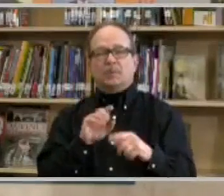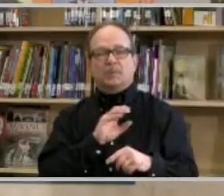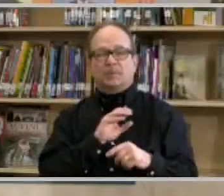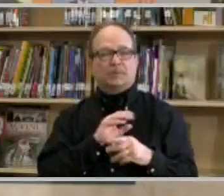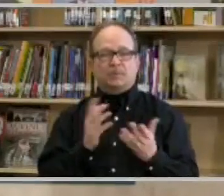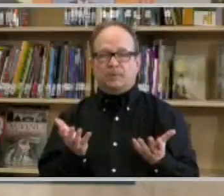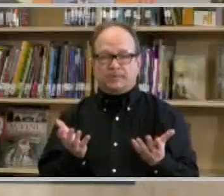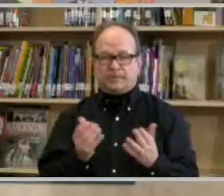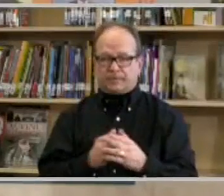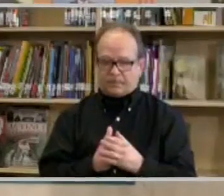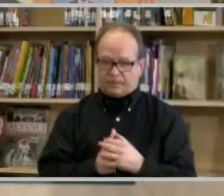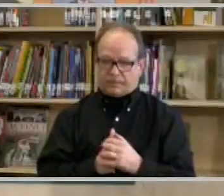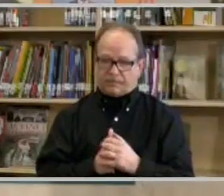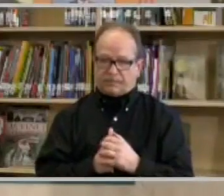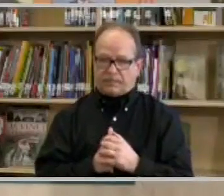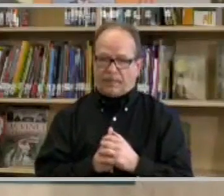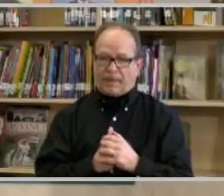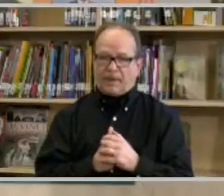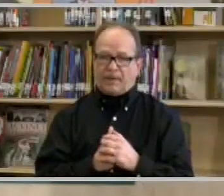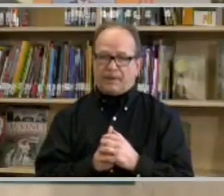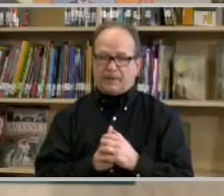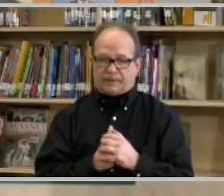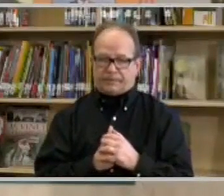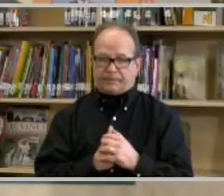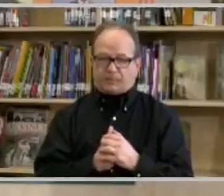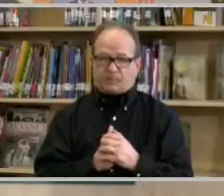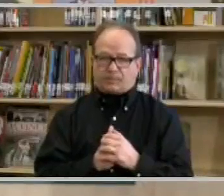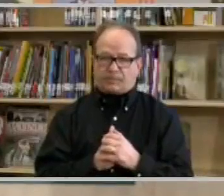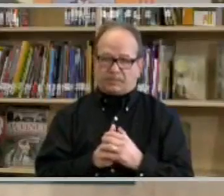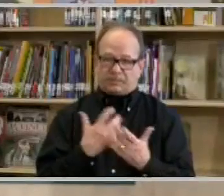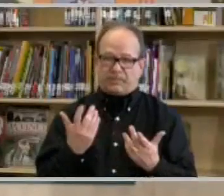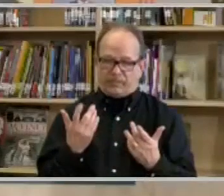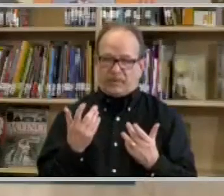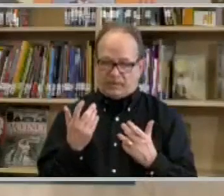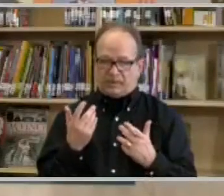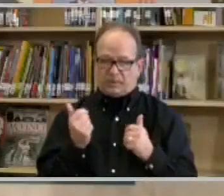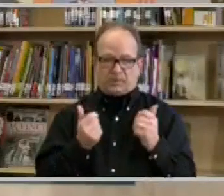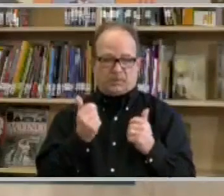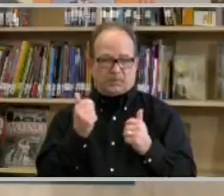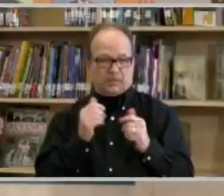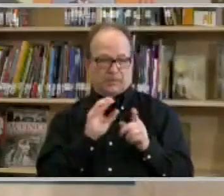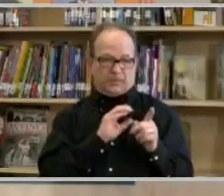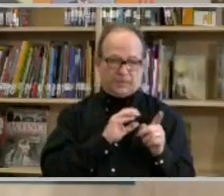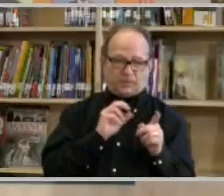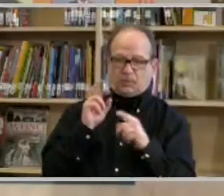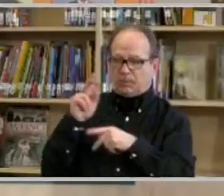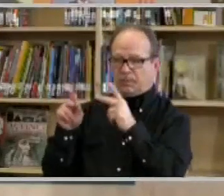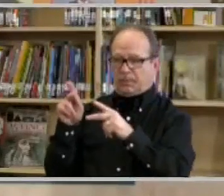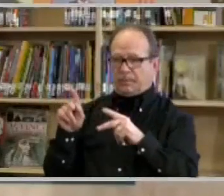RESPOND TO THE POLICE. IT'S NOT A GOOD THING FOR EITHER